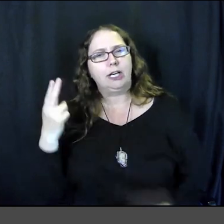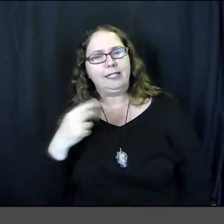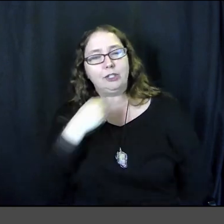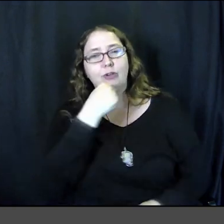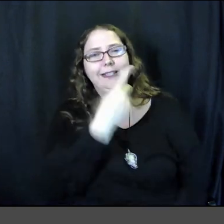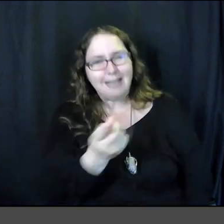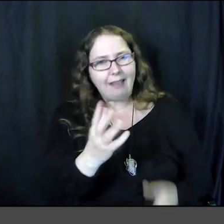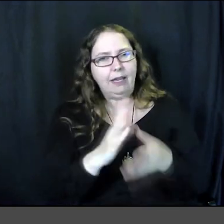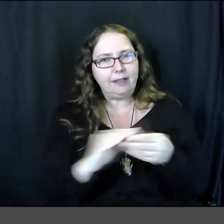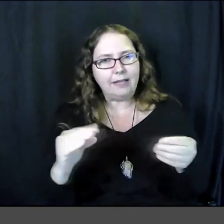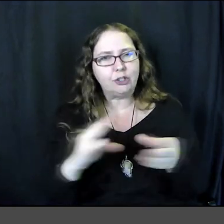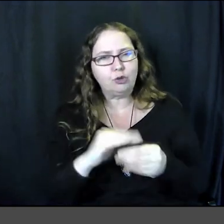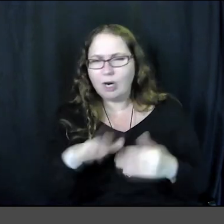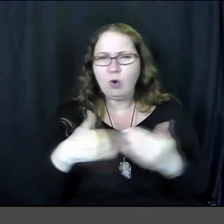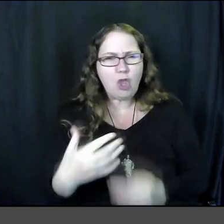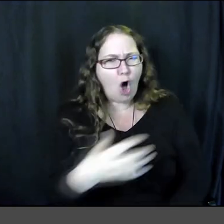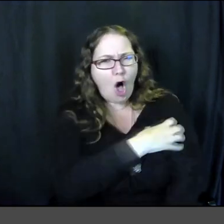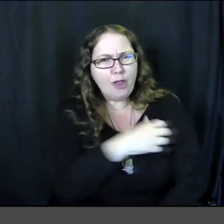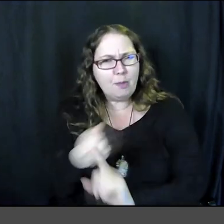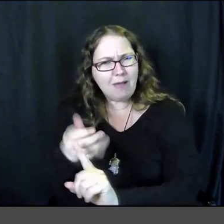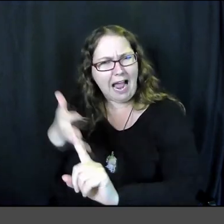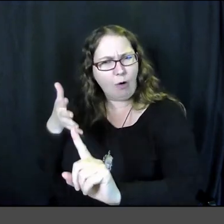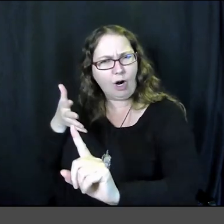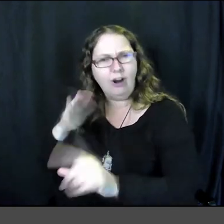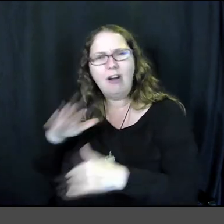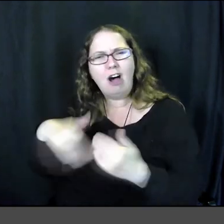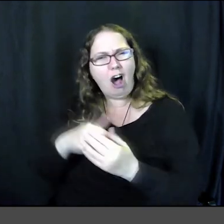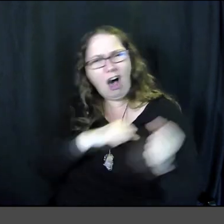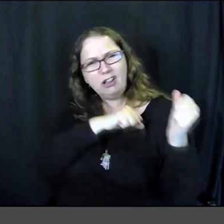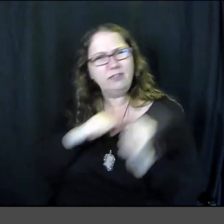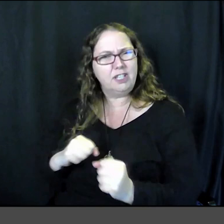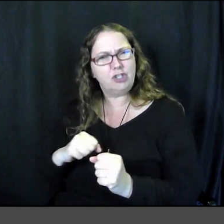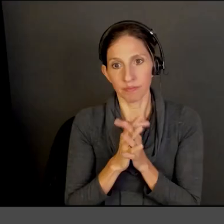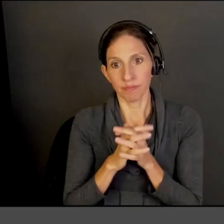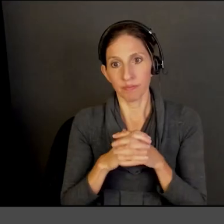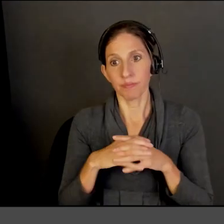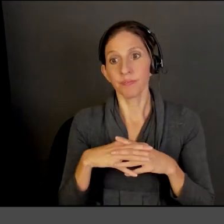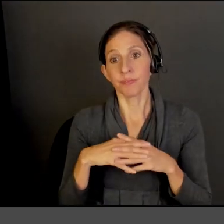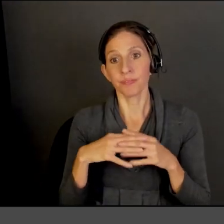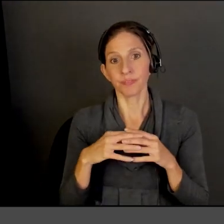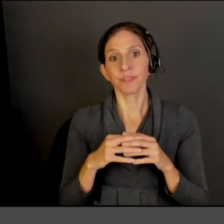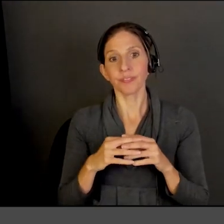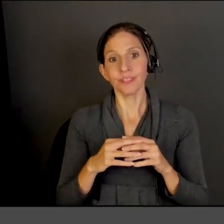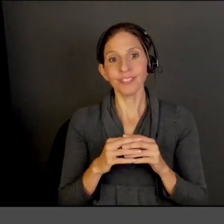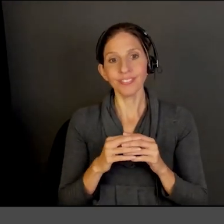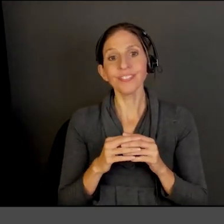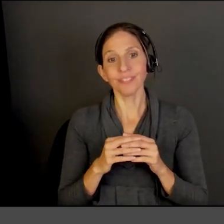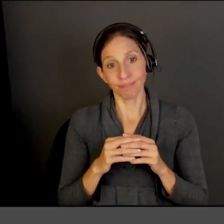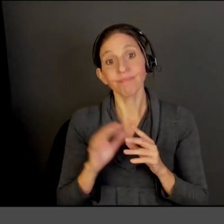AND ALL OF THE RIGOR THAT IT DESERVED. WELL SAID. THAT WAS WELL SAID.